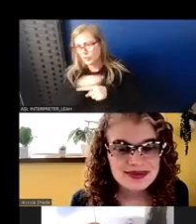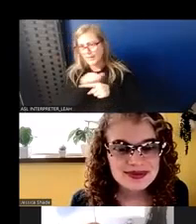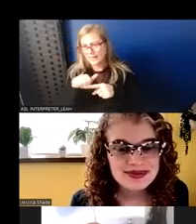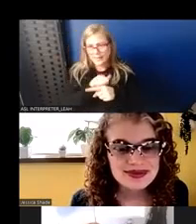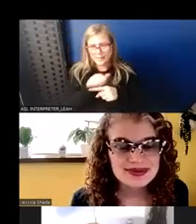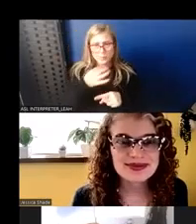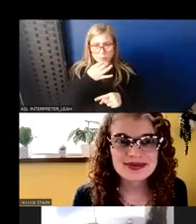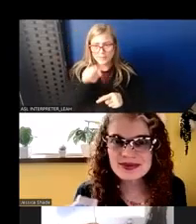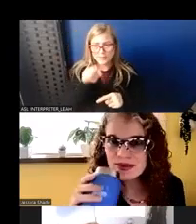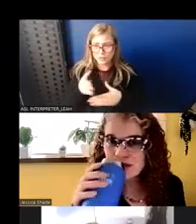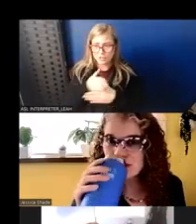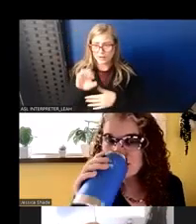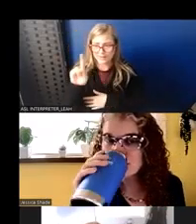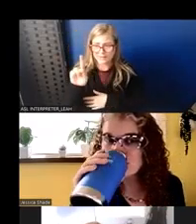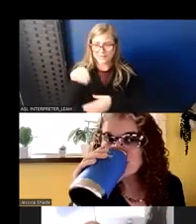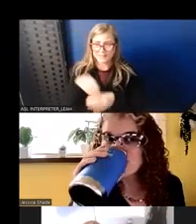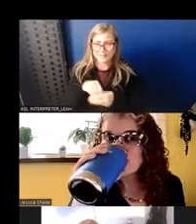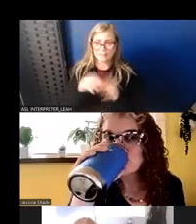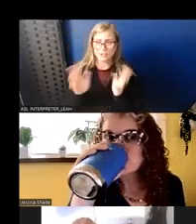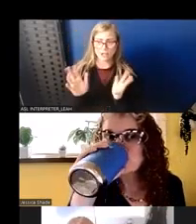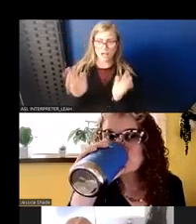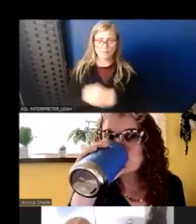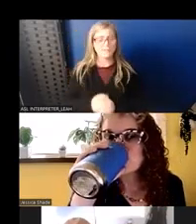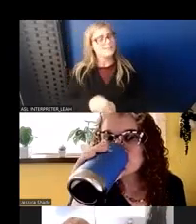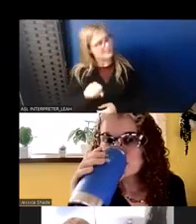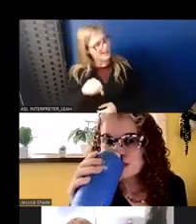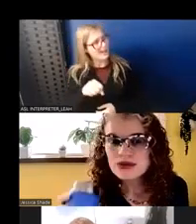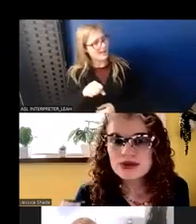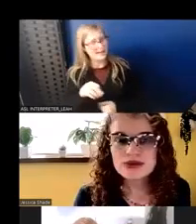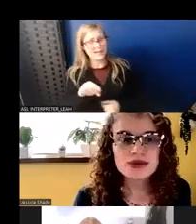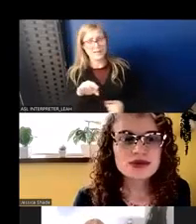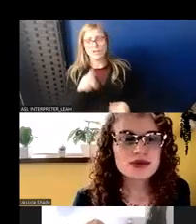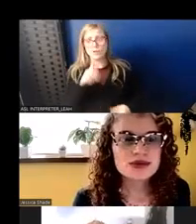Yeah, so if you're in Colorado, we offer trainings to the